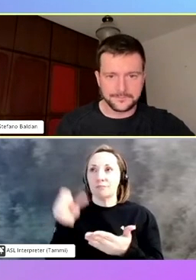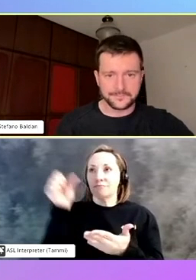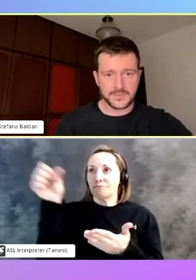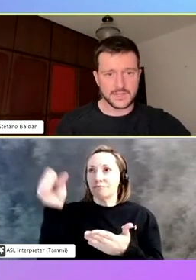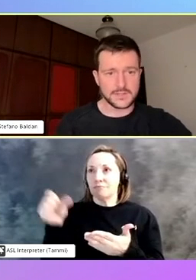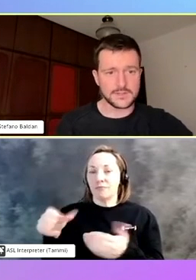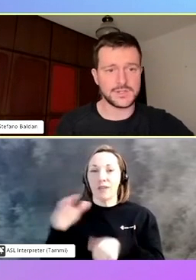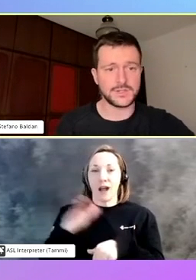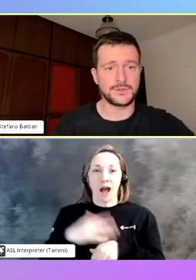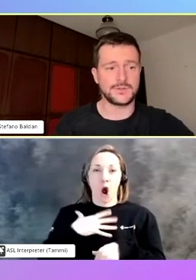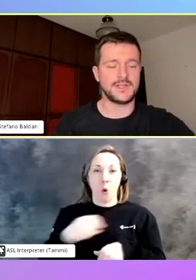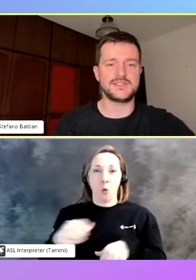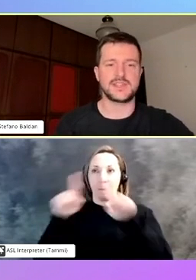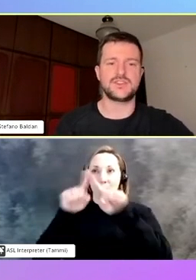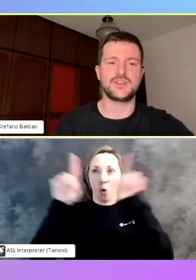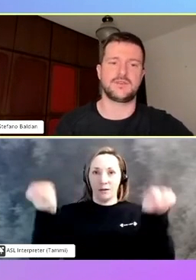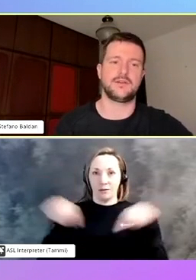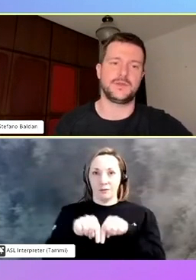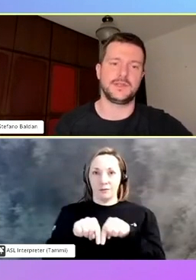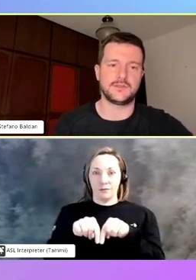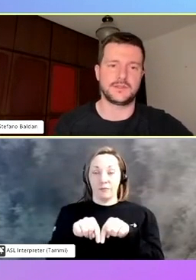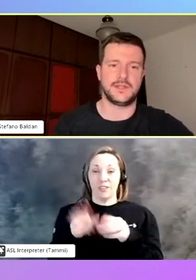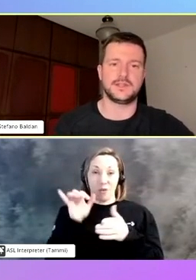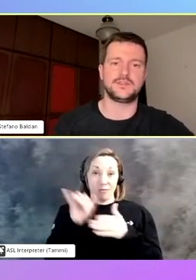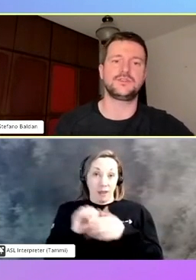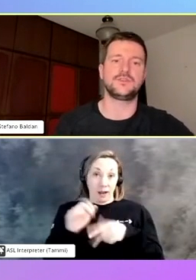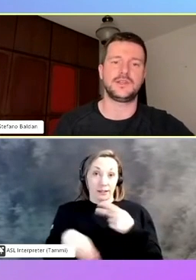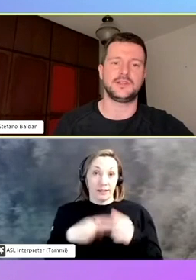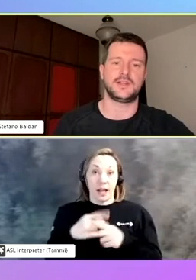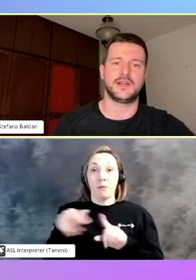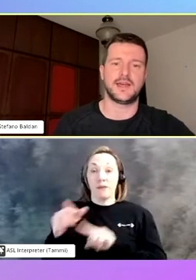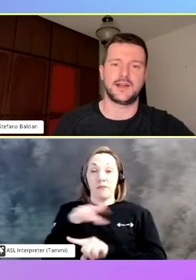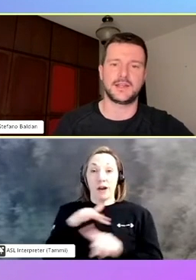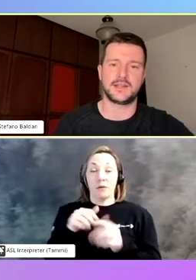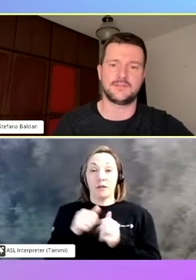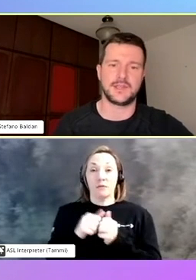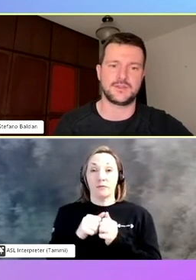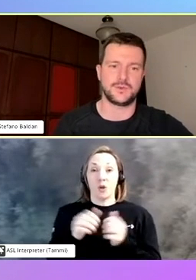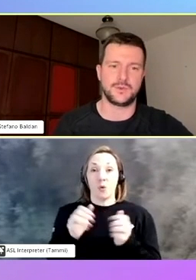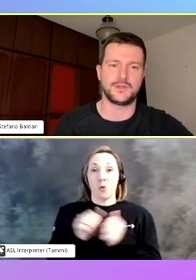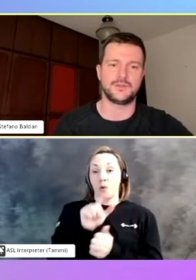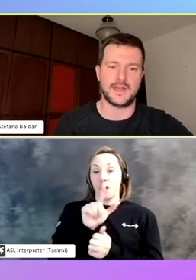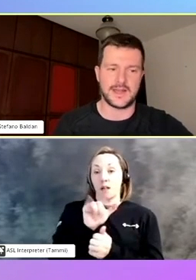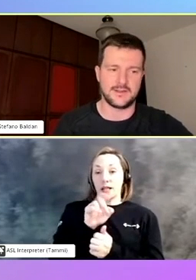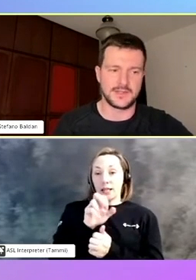and without the constraints of physical location and whiteboards. And our mission is to empower the teams to create